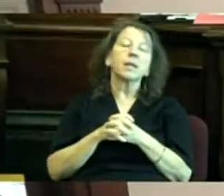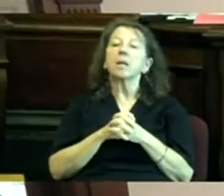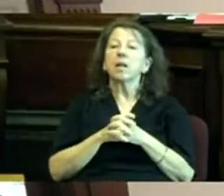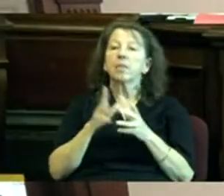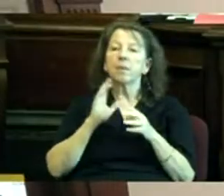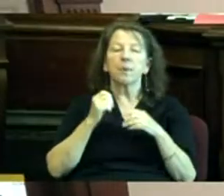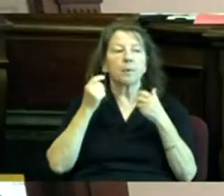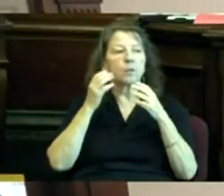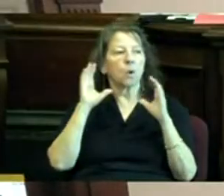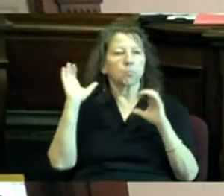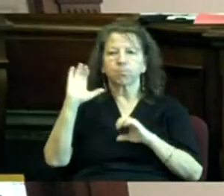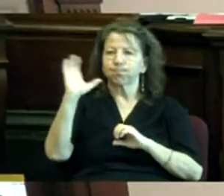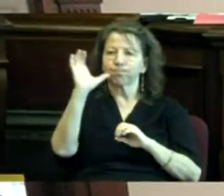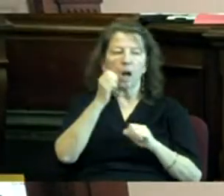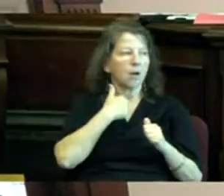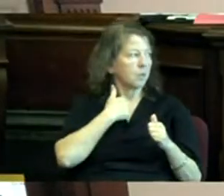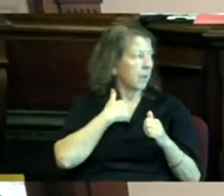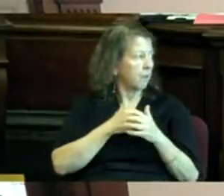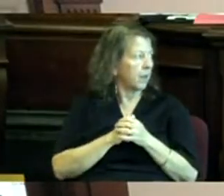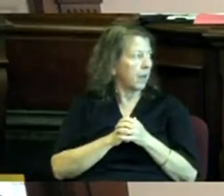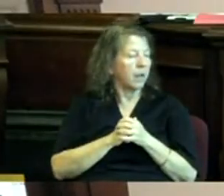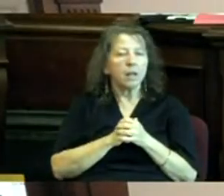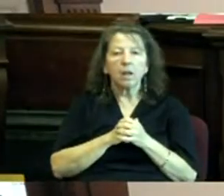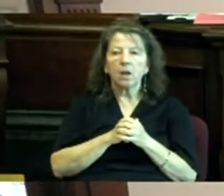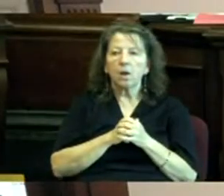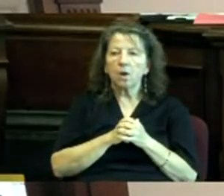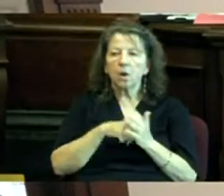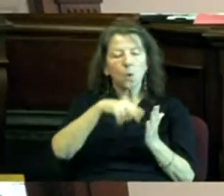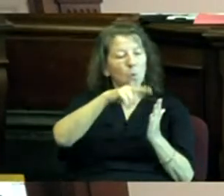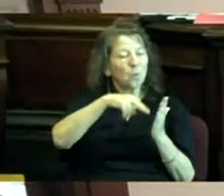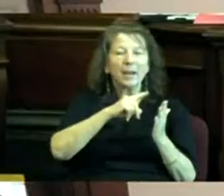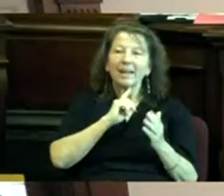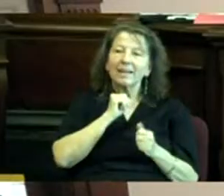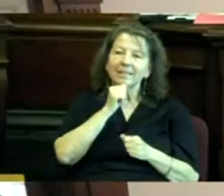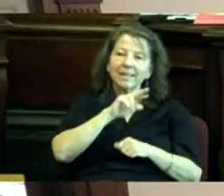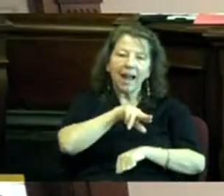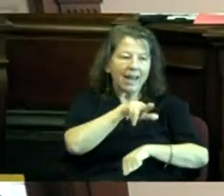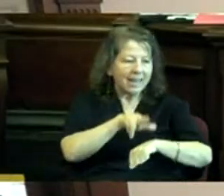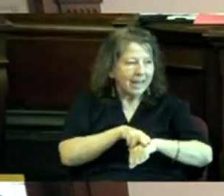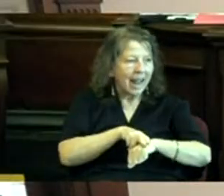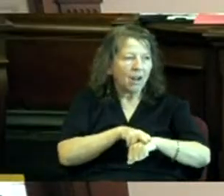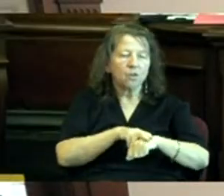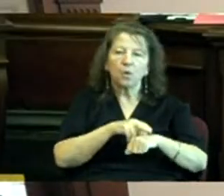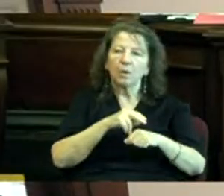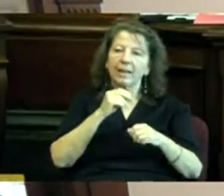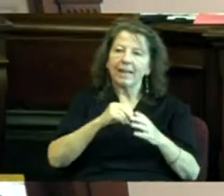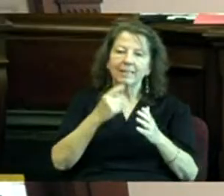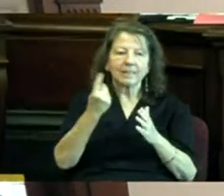we lead? And so we then decided